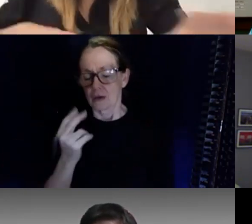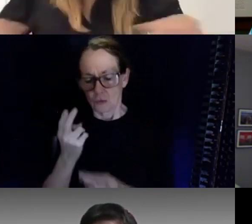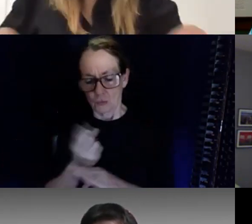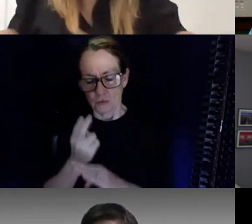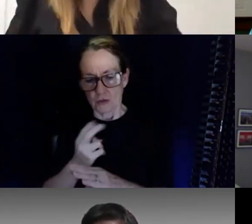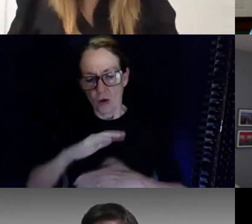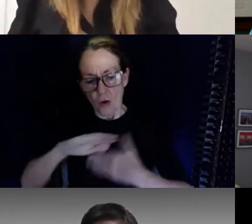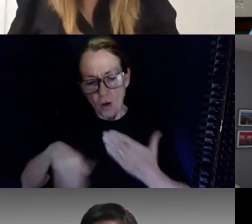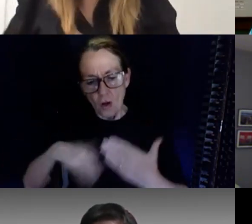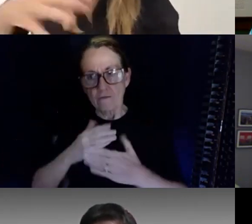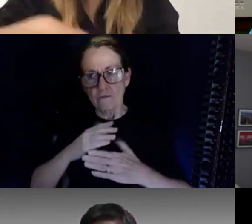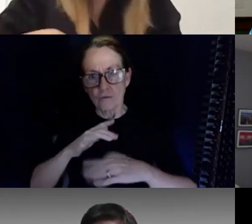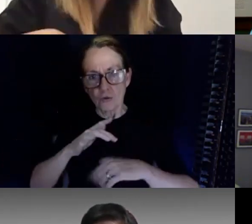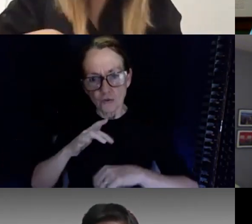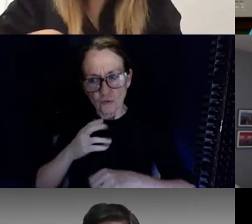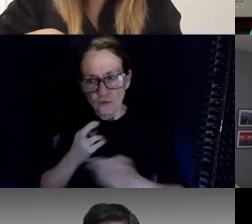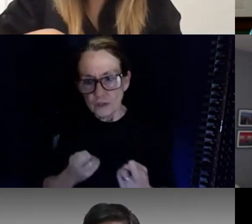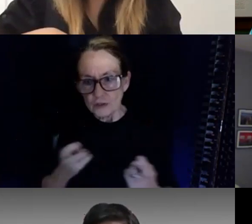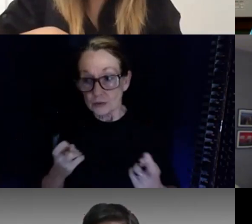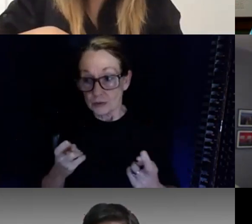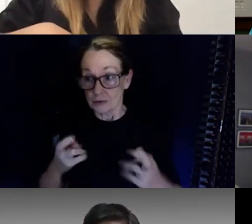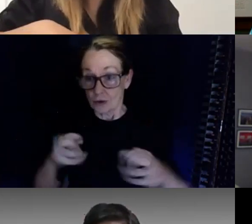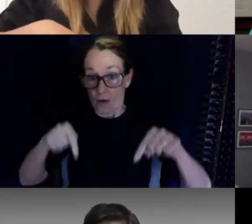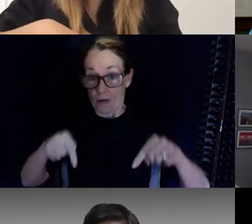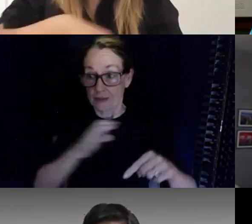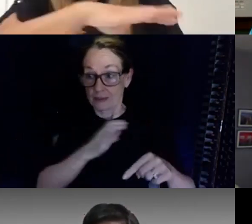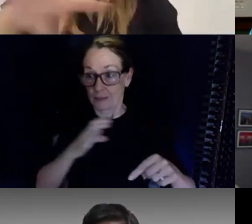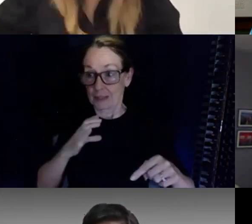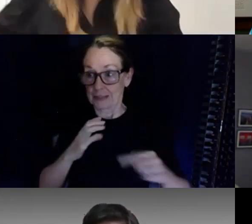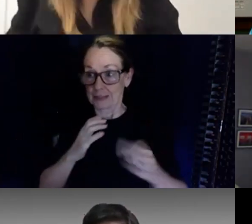I JUST WANT TO MAKE SURE THAT WE'RE NOT OVER LOOKING ANYBODY, EITHER.